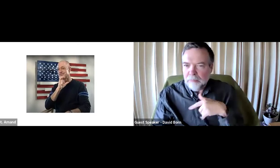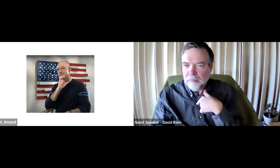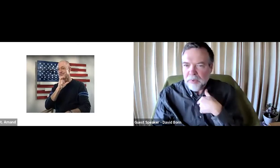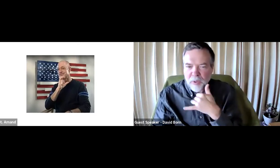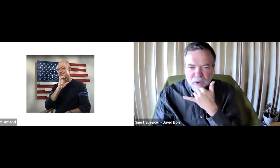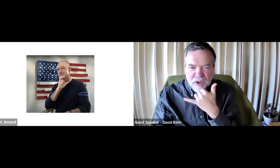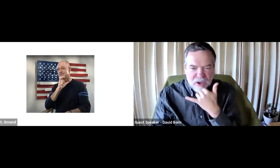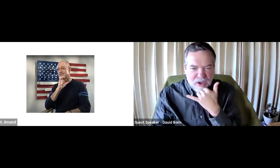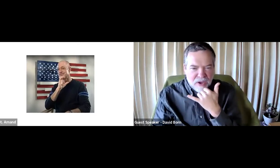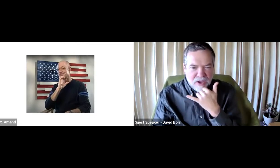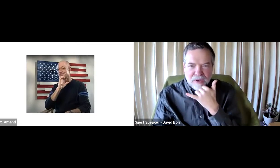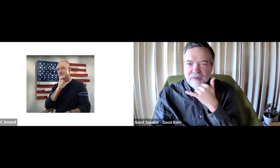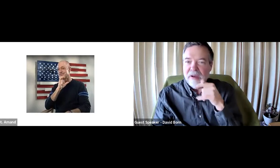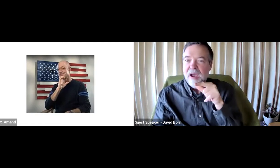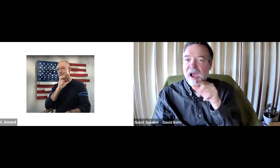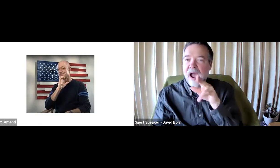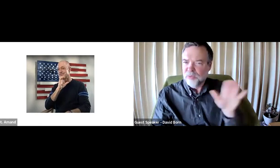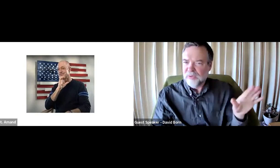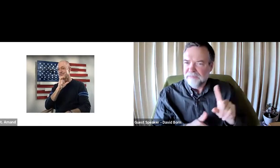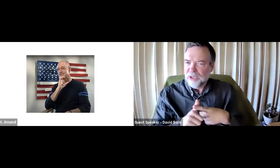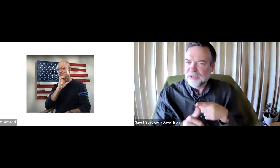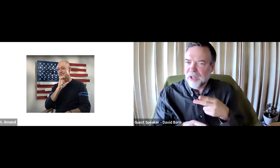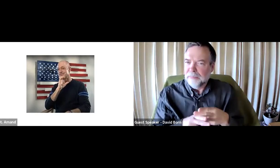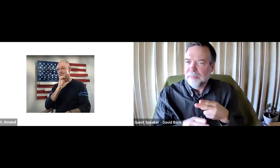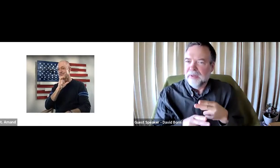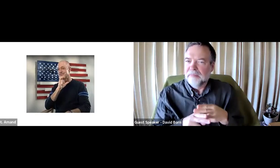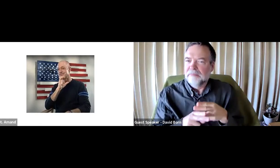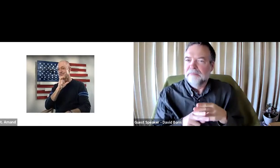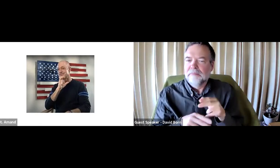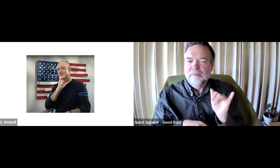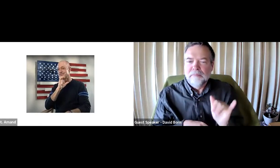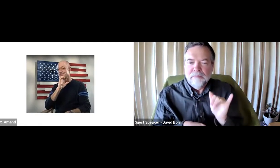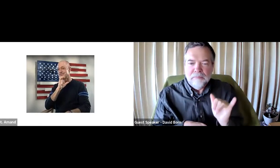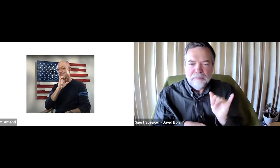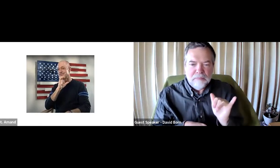until he passed away, and I realized I'm wrong. It wasn't his middle name.